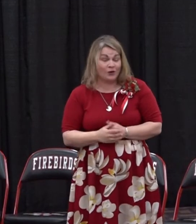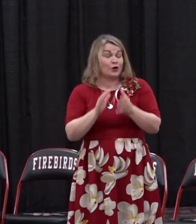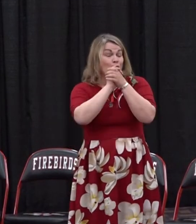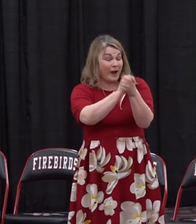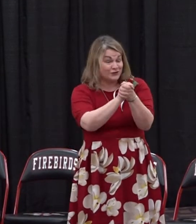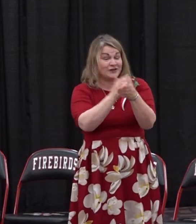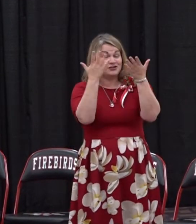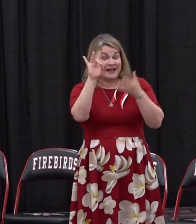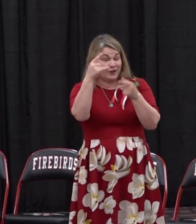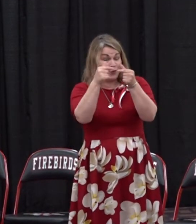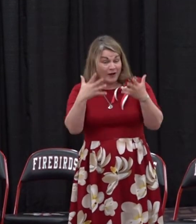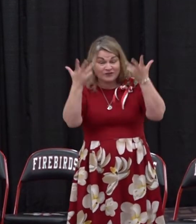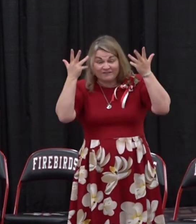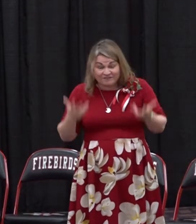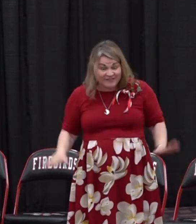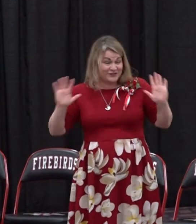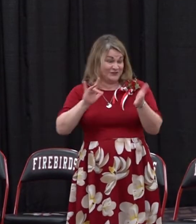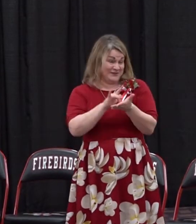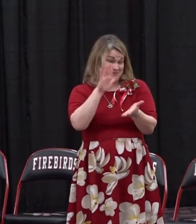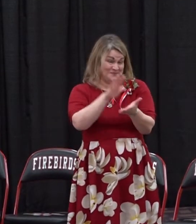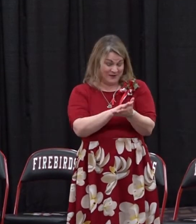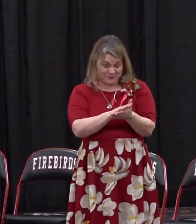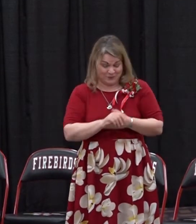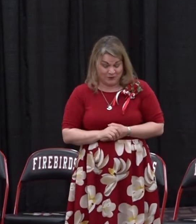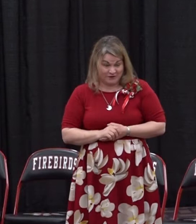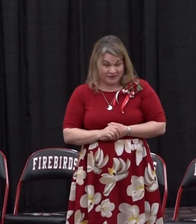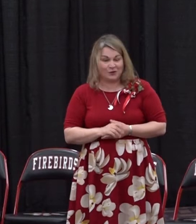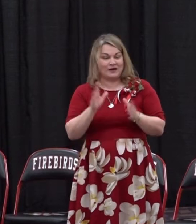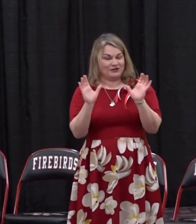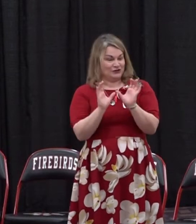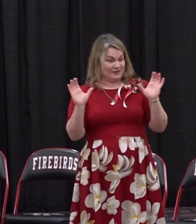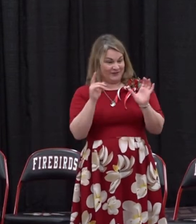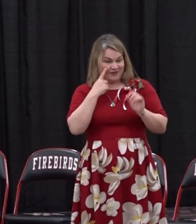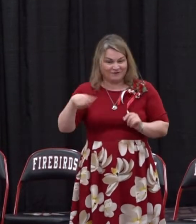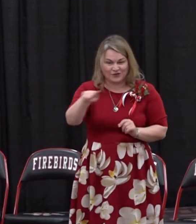It's so exciting! Congratulations to the eighth graders. You are done with middle school!